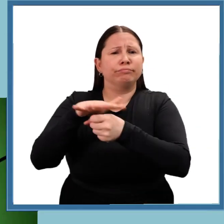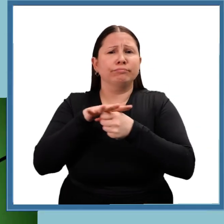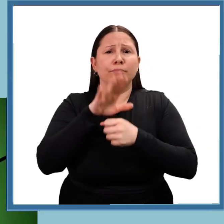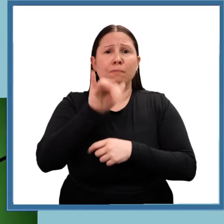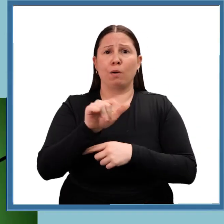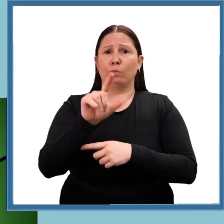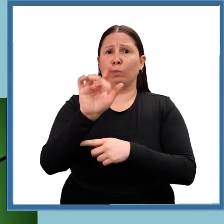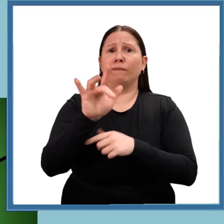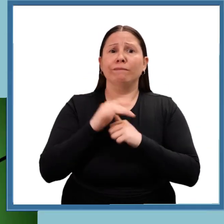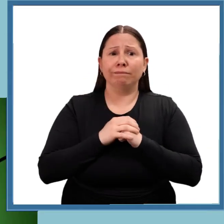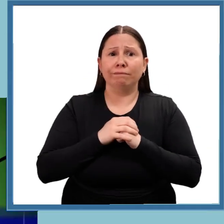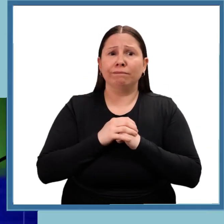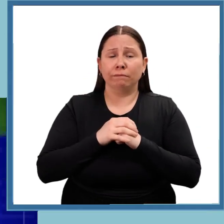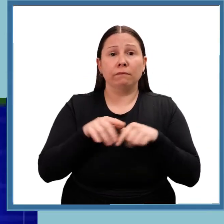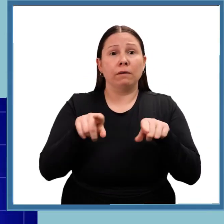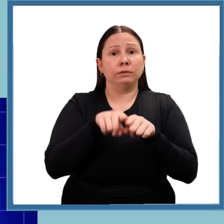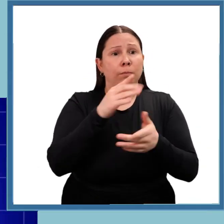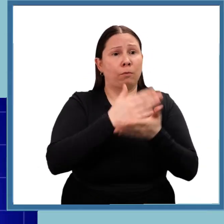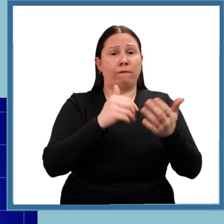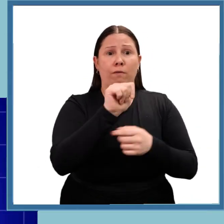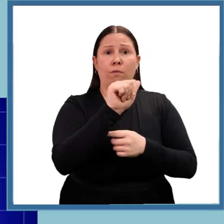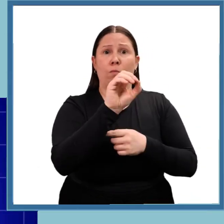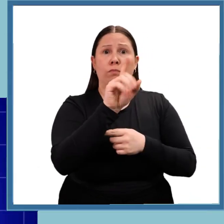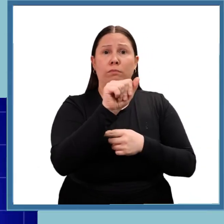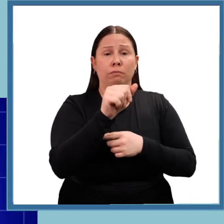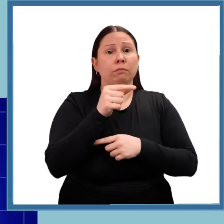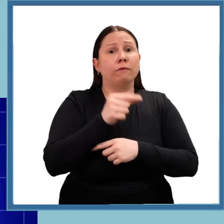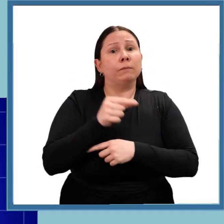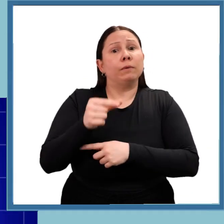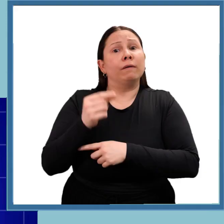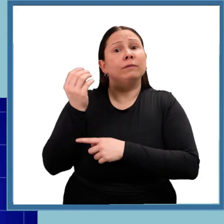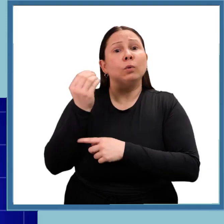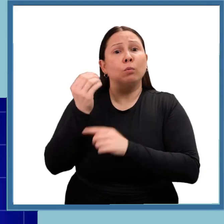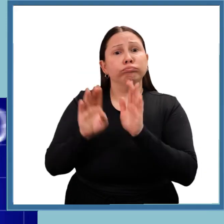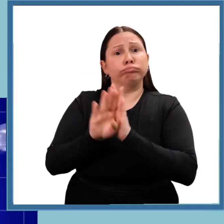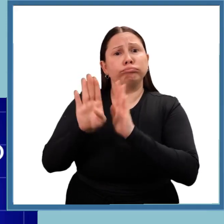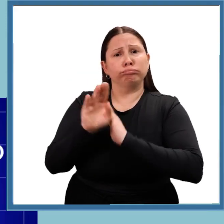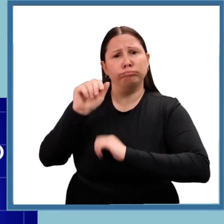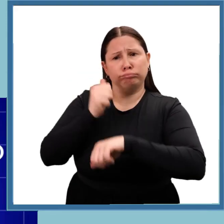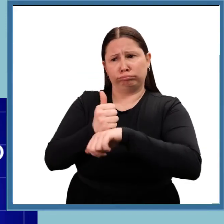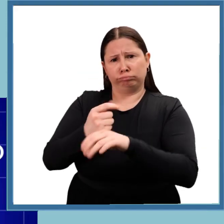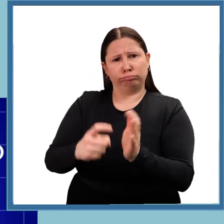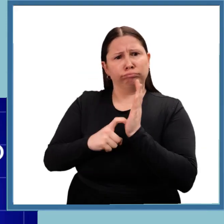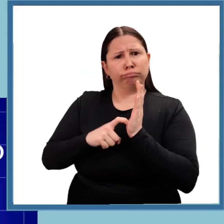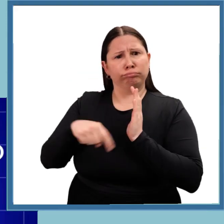buildings, structures and premises by 2025. As part of the AODA,